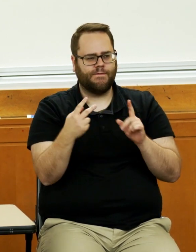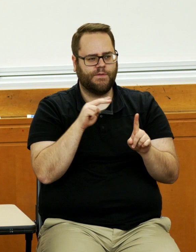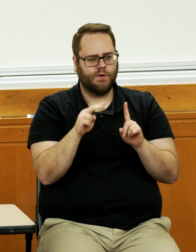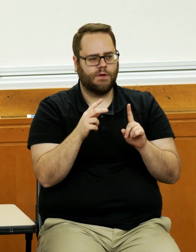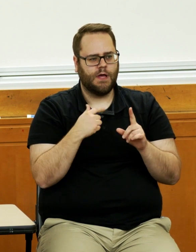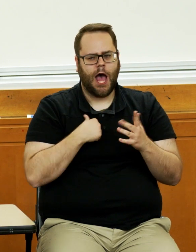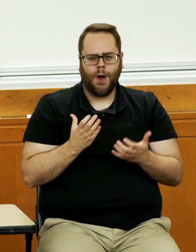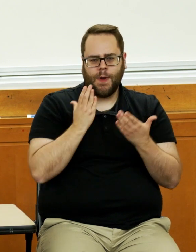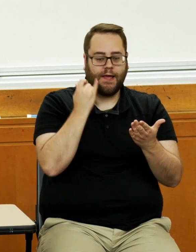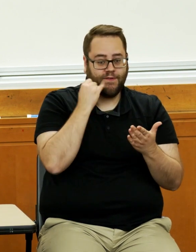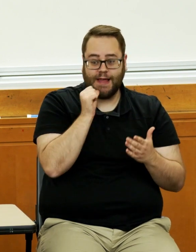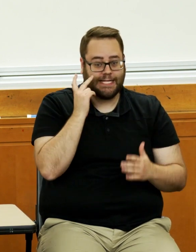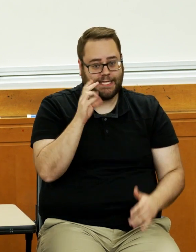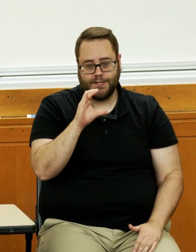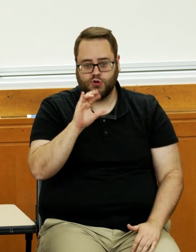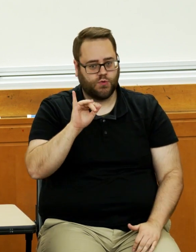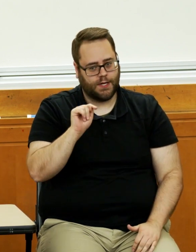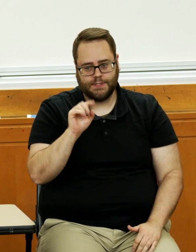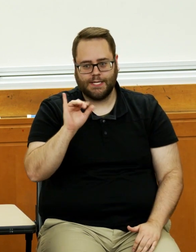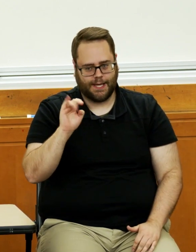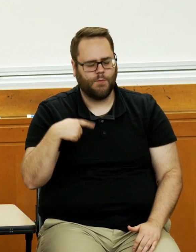to recommend it, if you haven't seen Crip Camp. It's really good to understand some